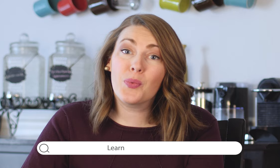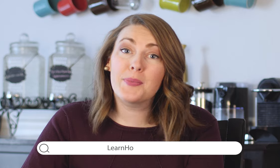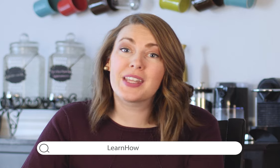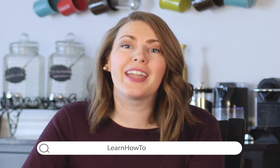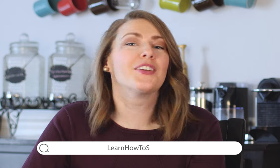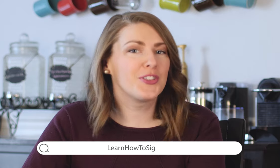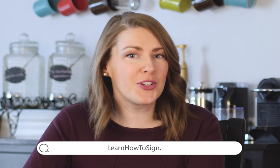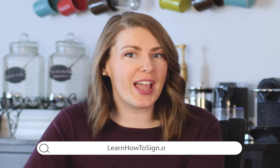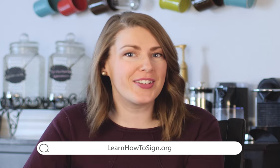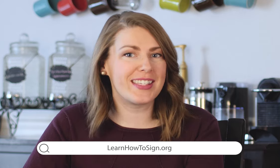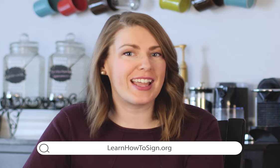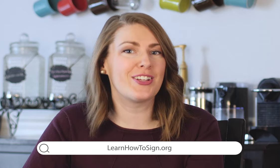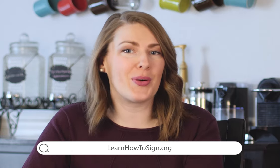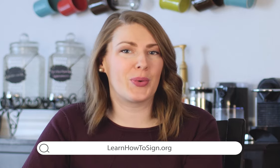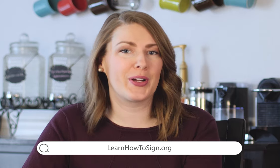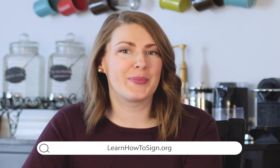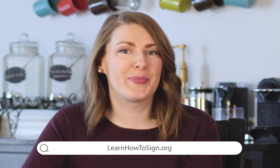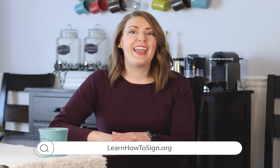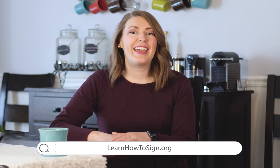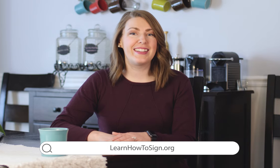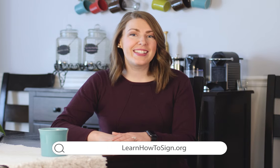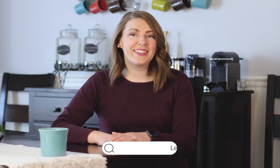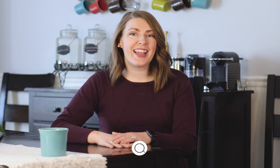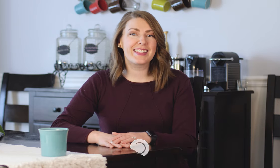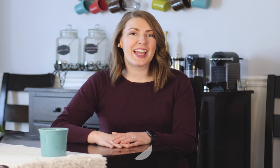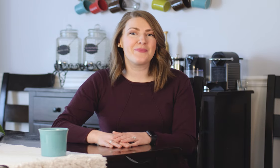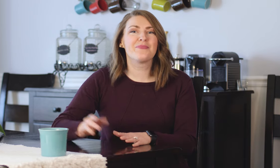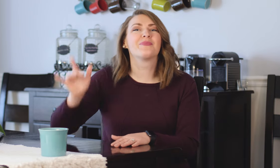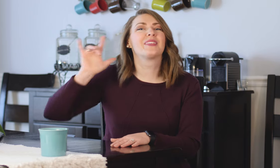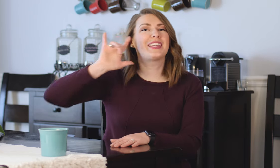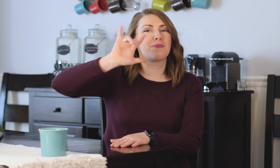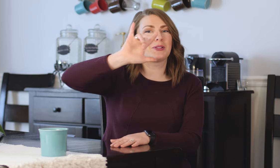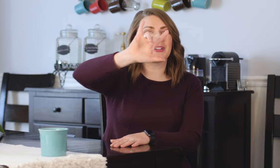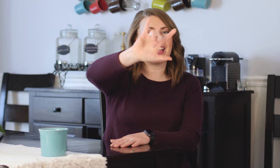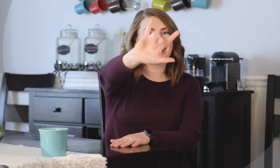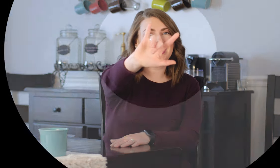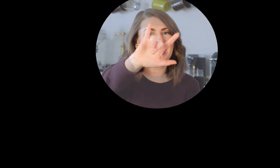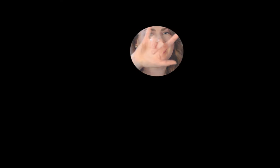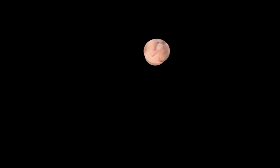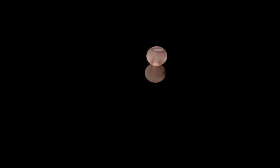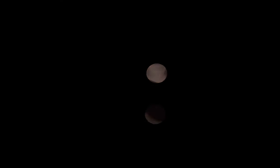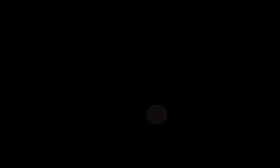website learnhowtosign.org and until next time keep learning how to sign.